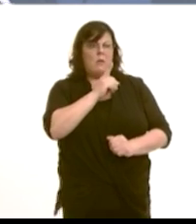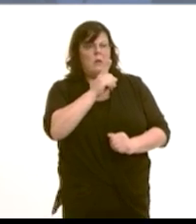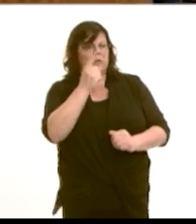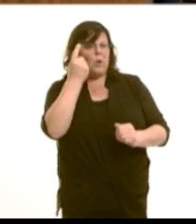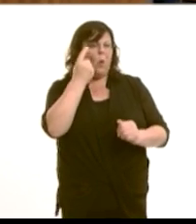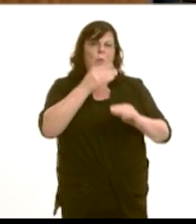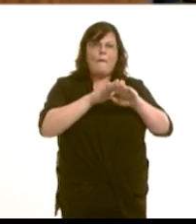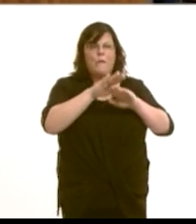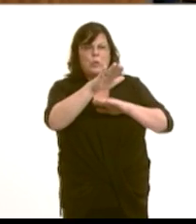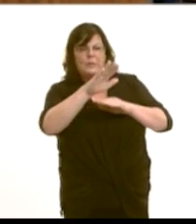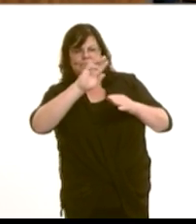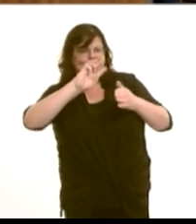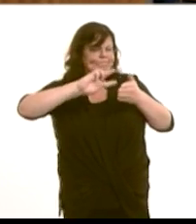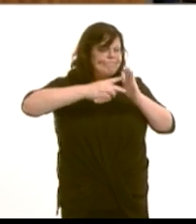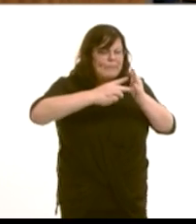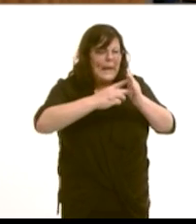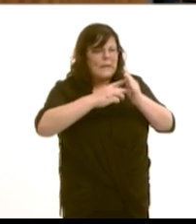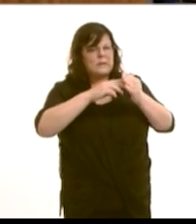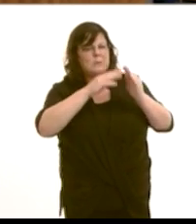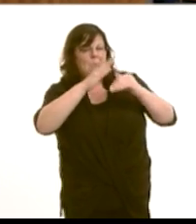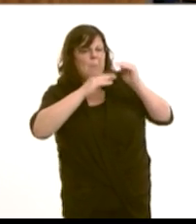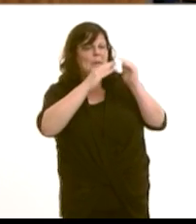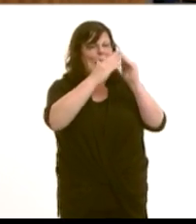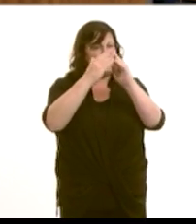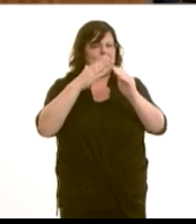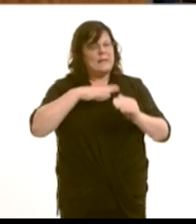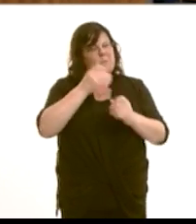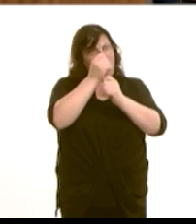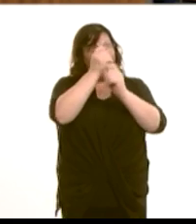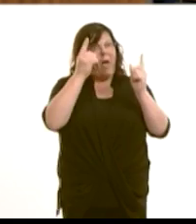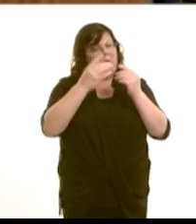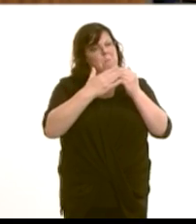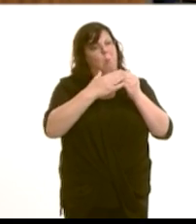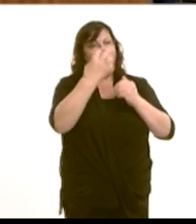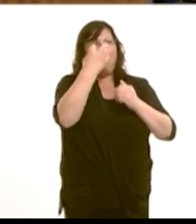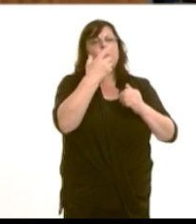Carwyn Jones: Councils, of course, will be planning according to the demographic change.